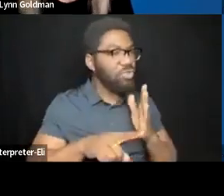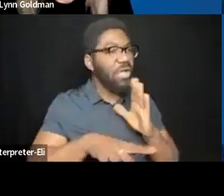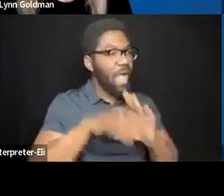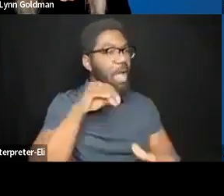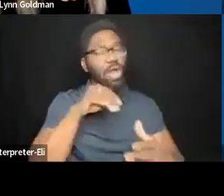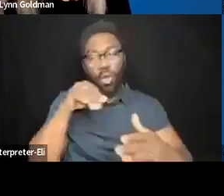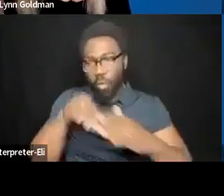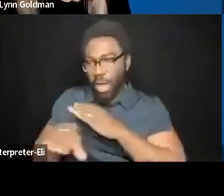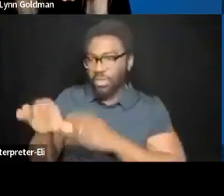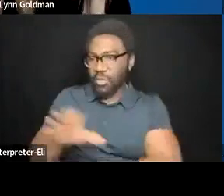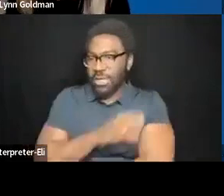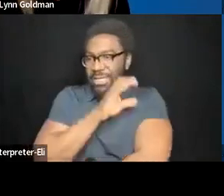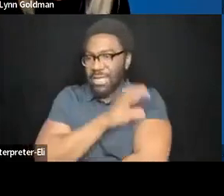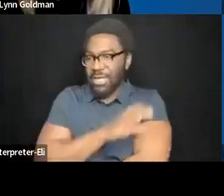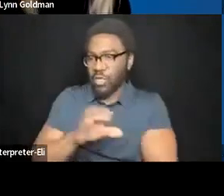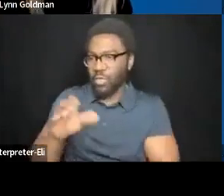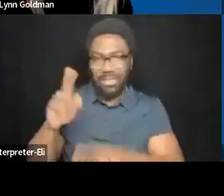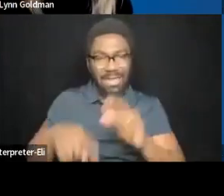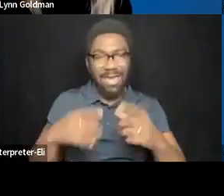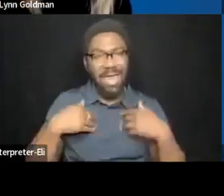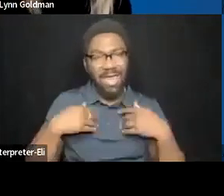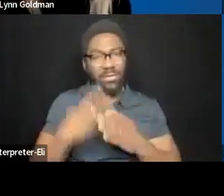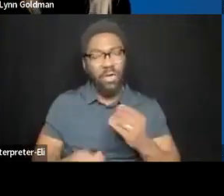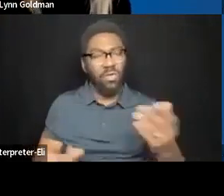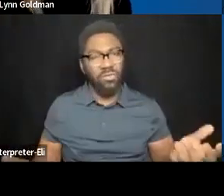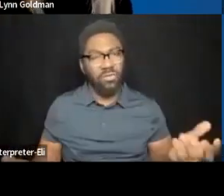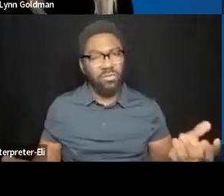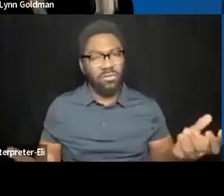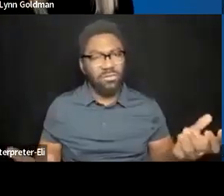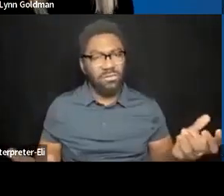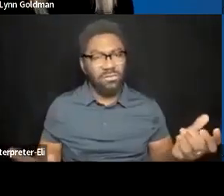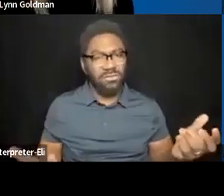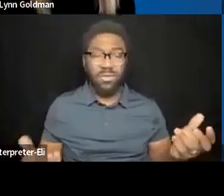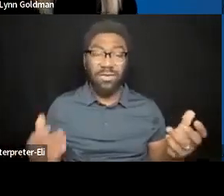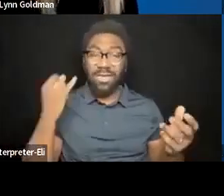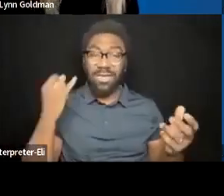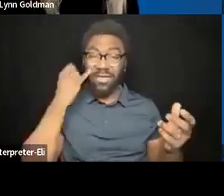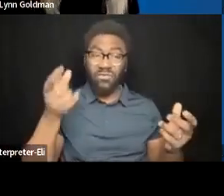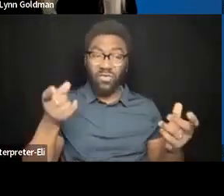And when you're doing that, if you may, that translational work